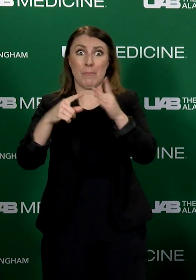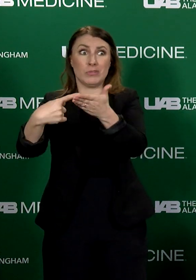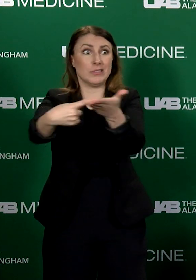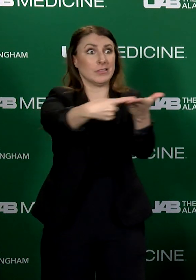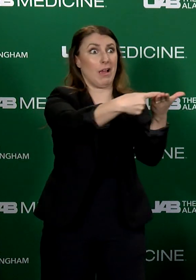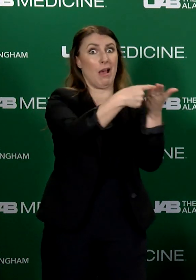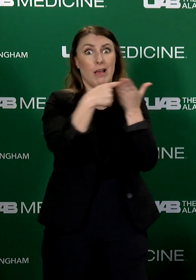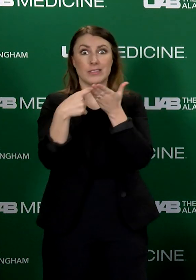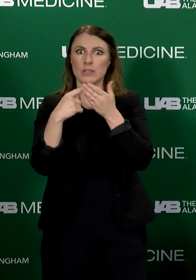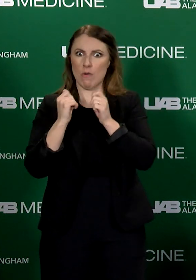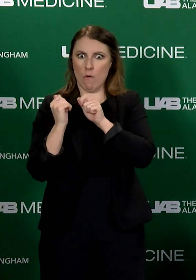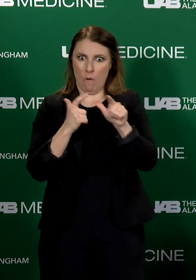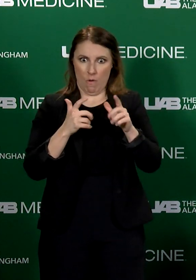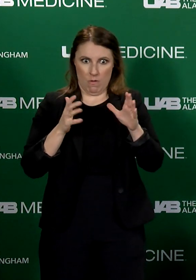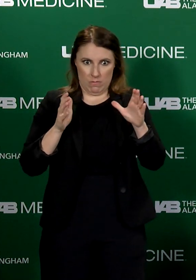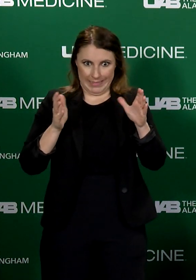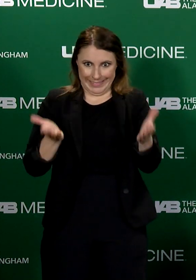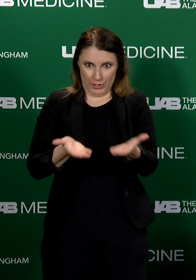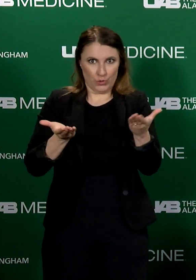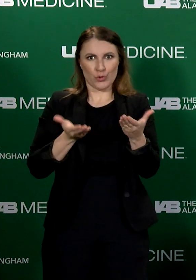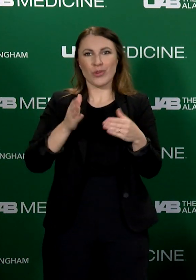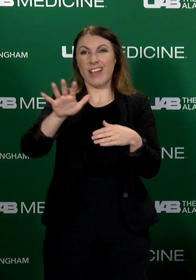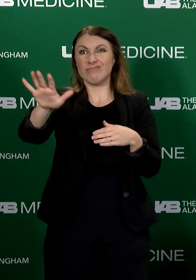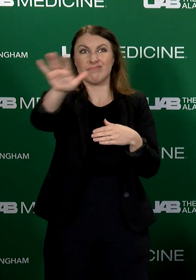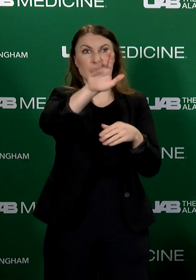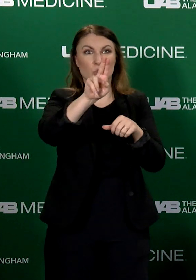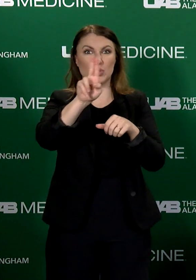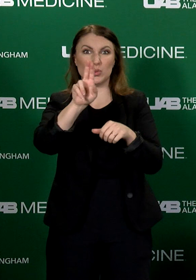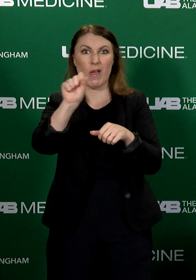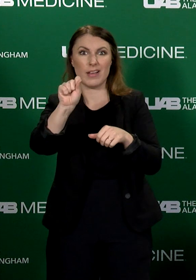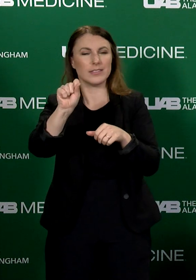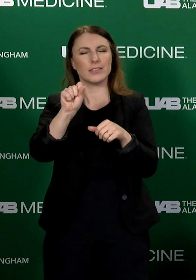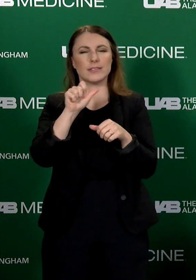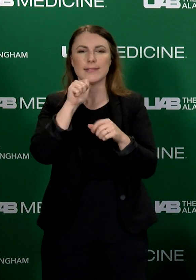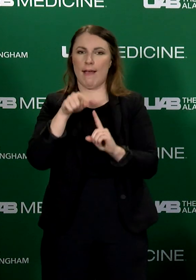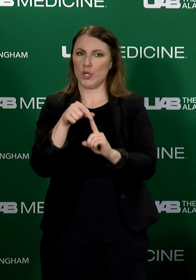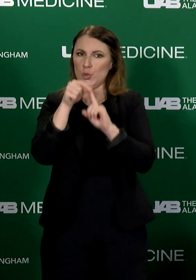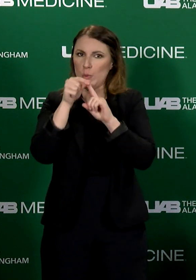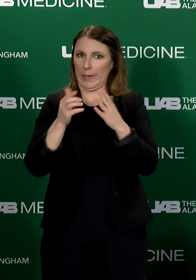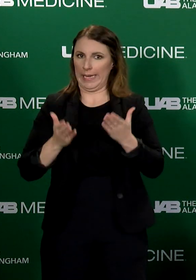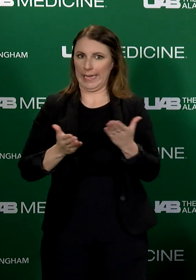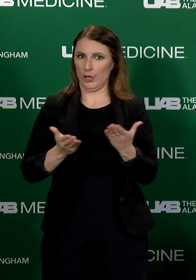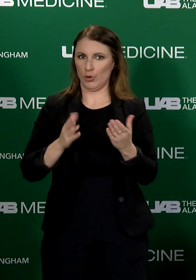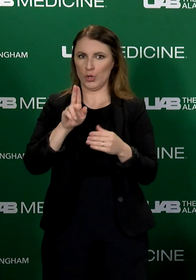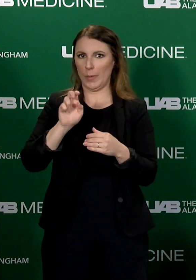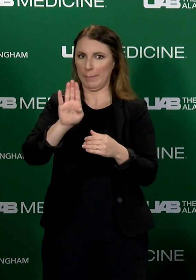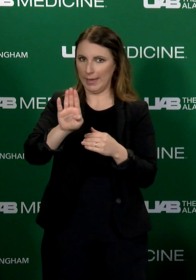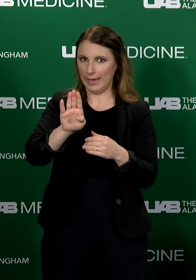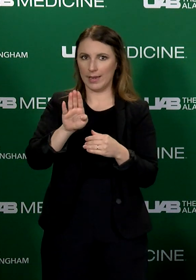hospital we are not unique at you at UAB there is a limitation of the ventilators